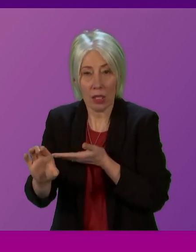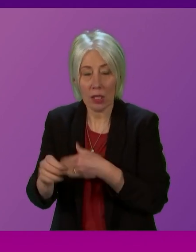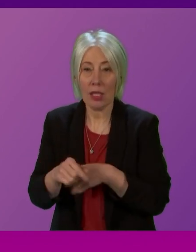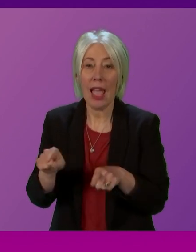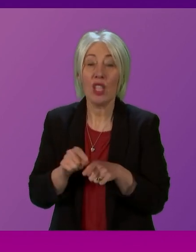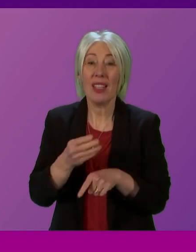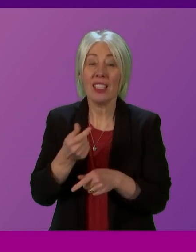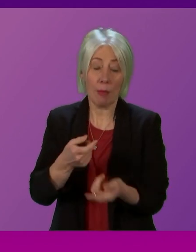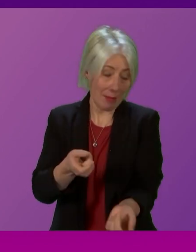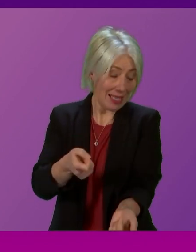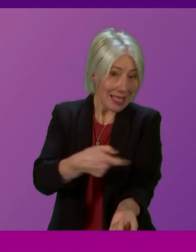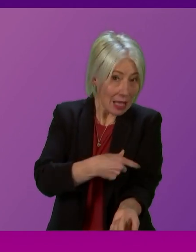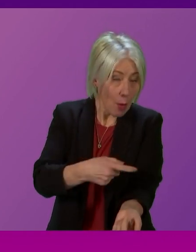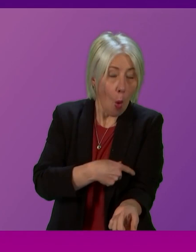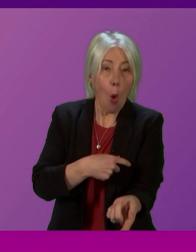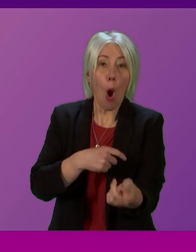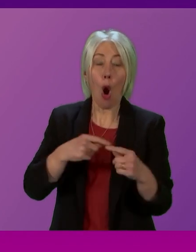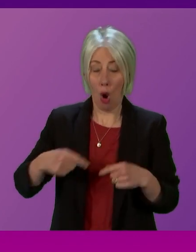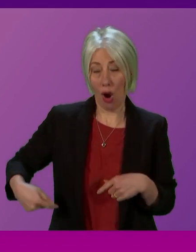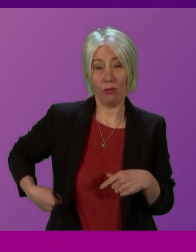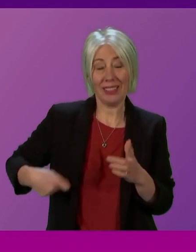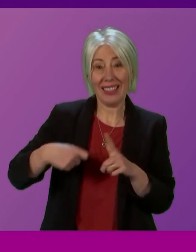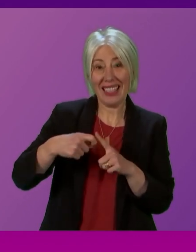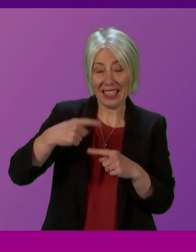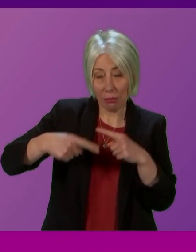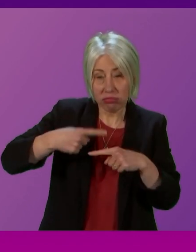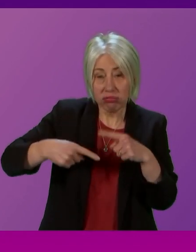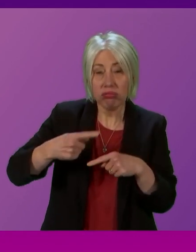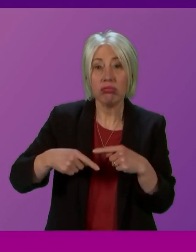haemodialysis or oxygen equipment at home are already accessing financial support.